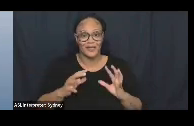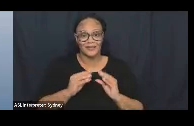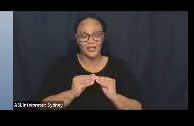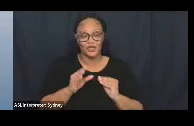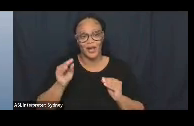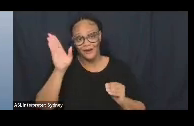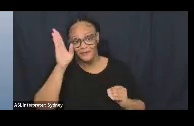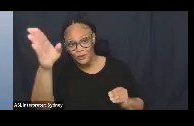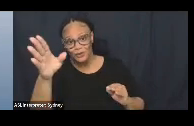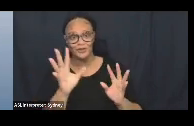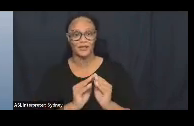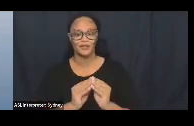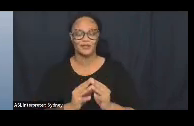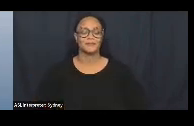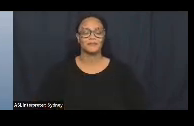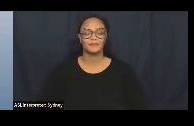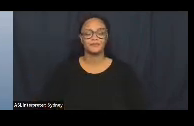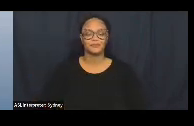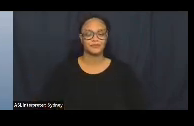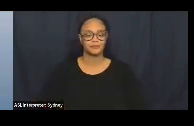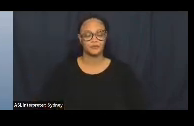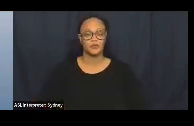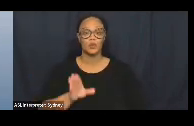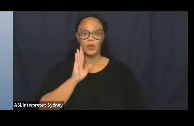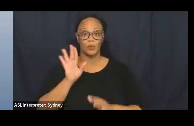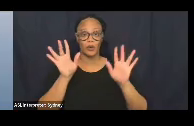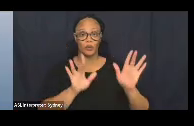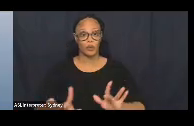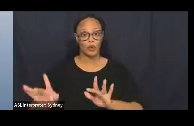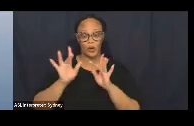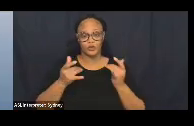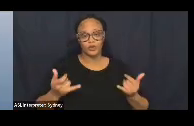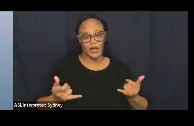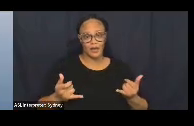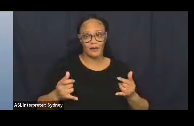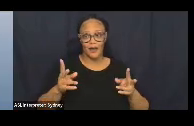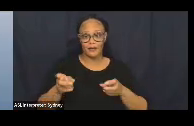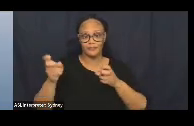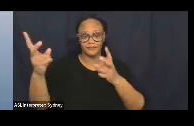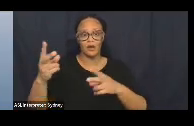This session is being recorded and it will be available on our seeds of partnership website